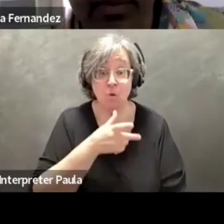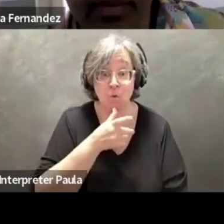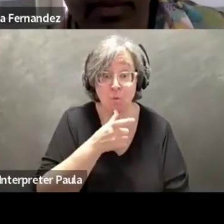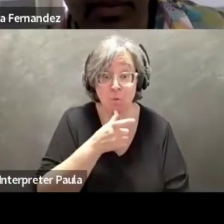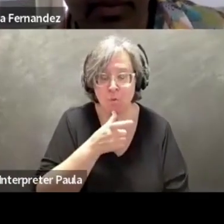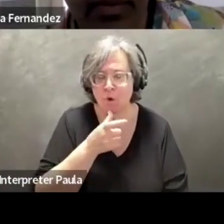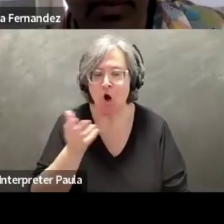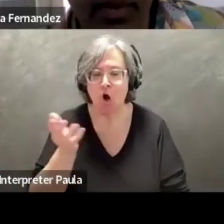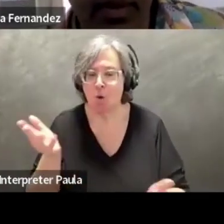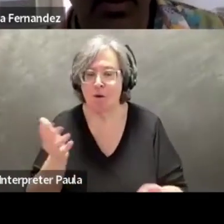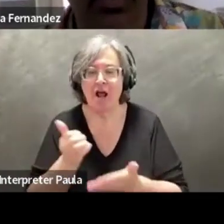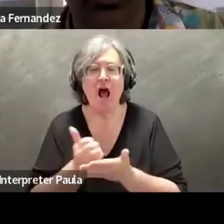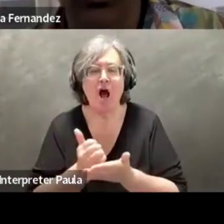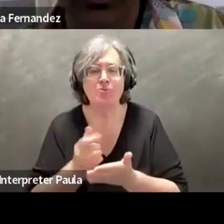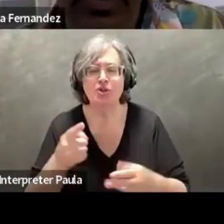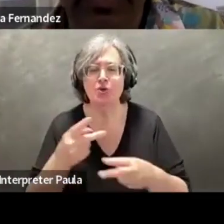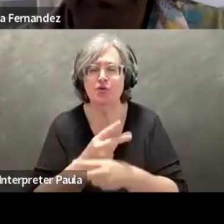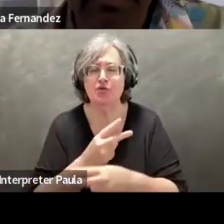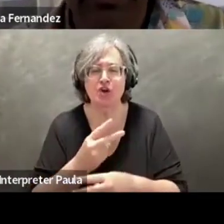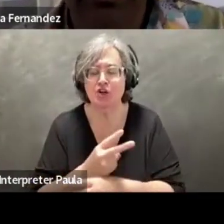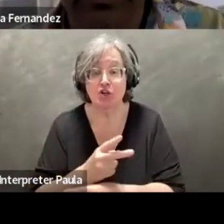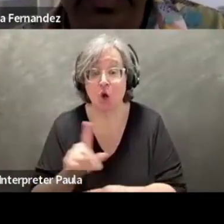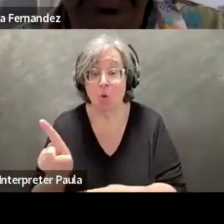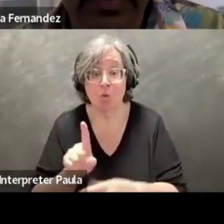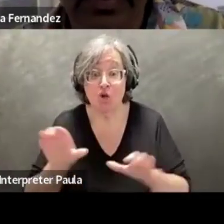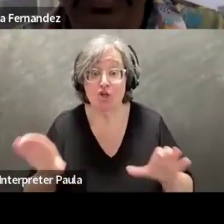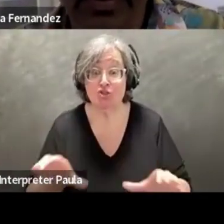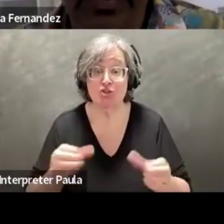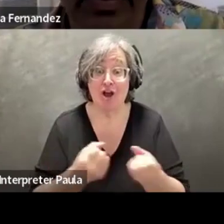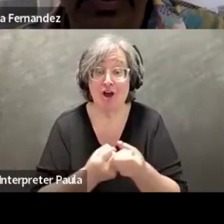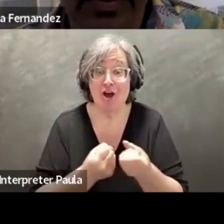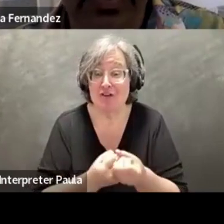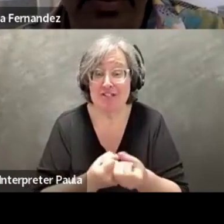you figure out where to do your advocacy, advocacy, how to do